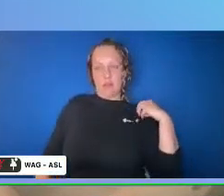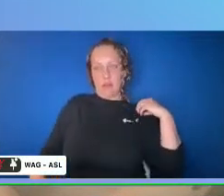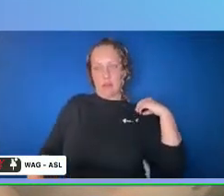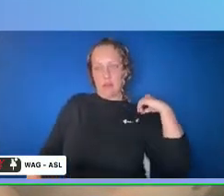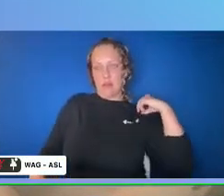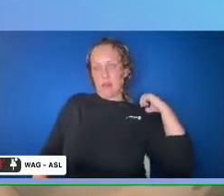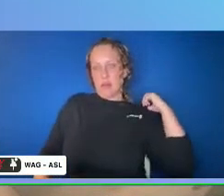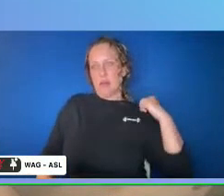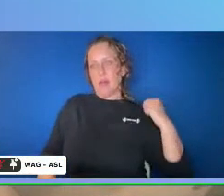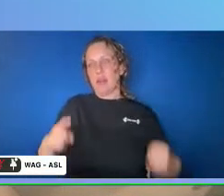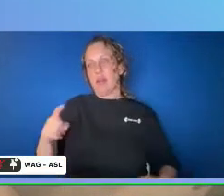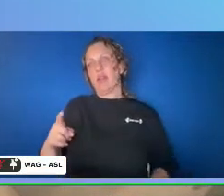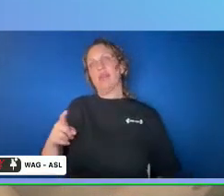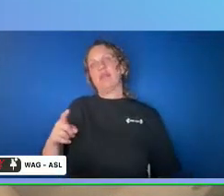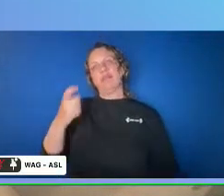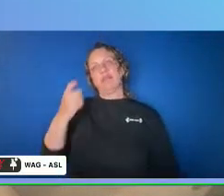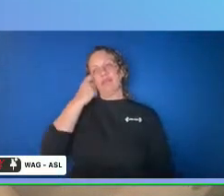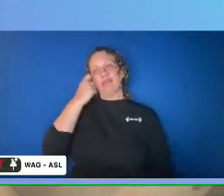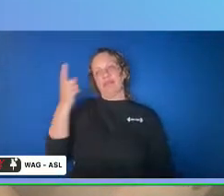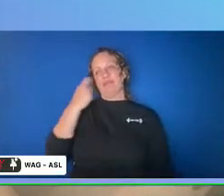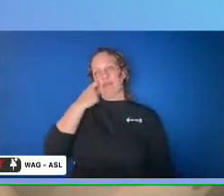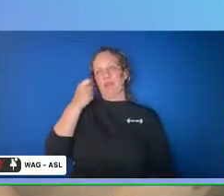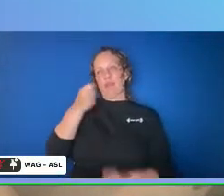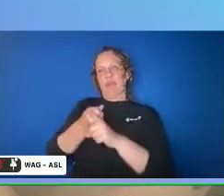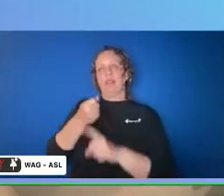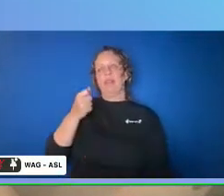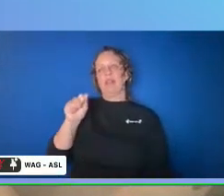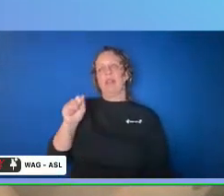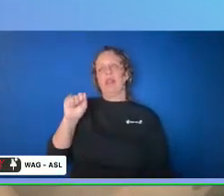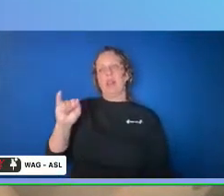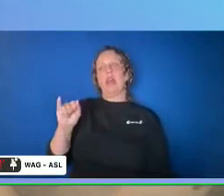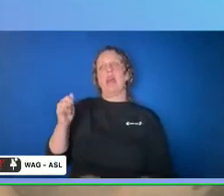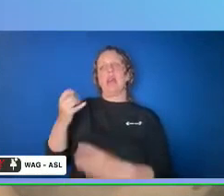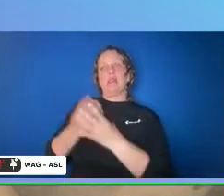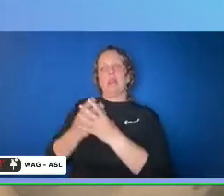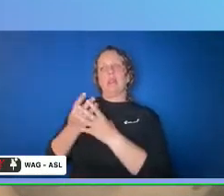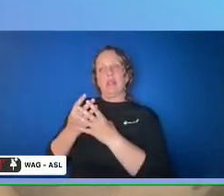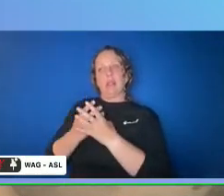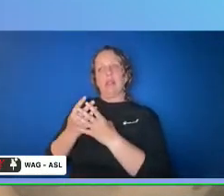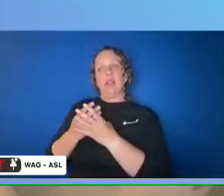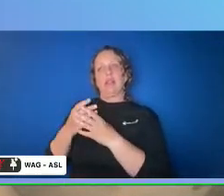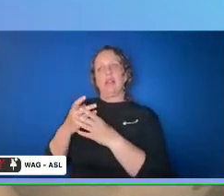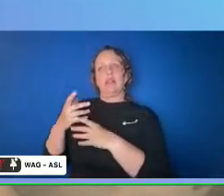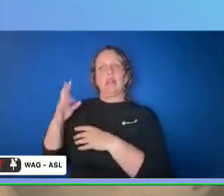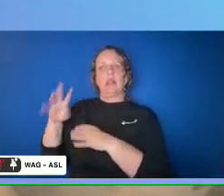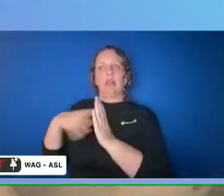a loader showed up and said our AI is scanning the table. And I'm going to describe